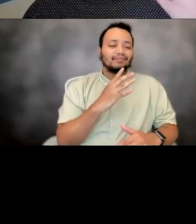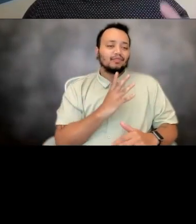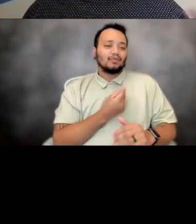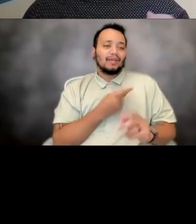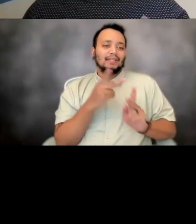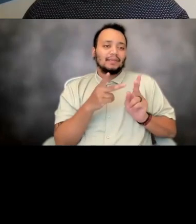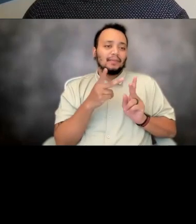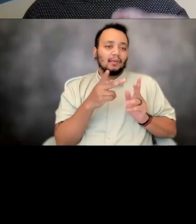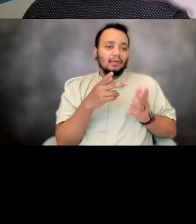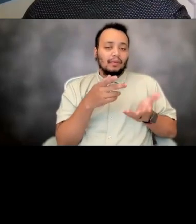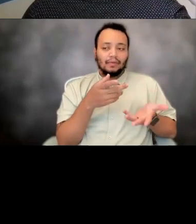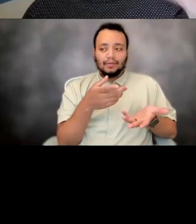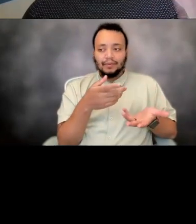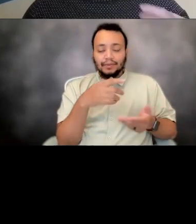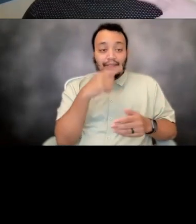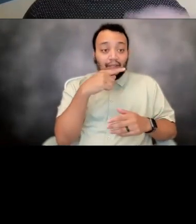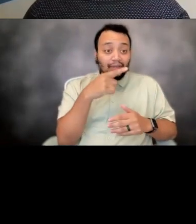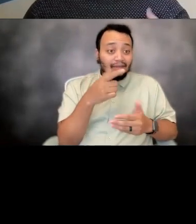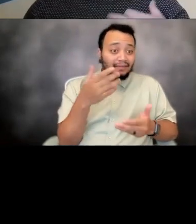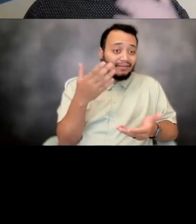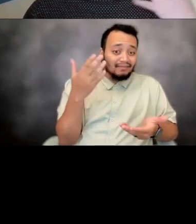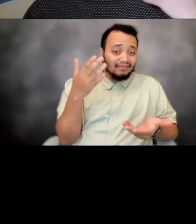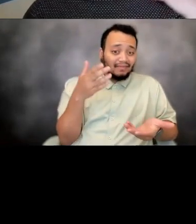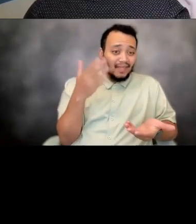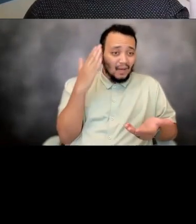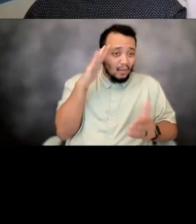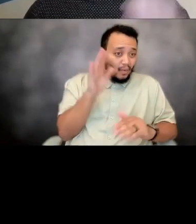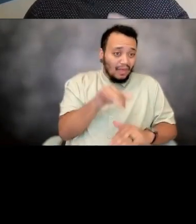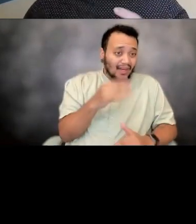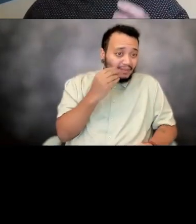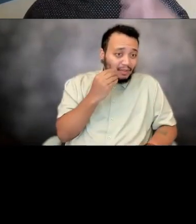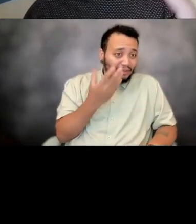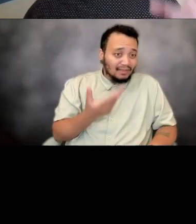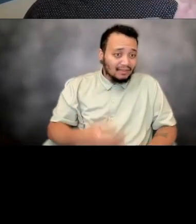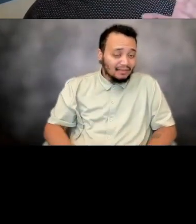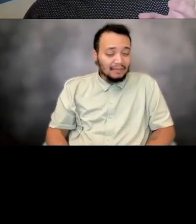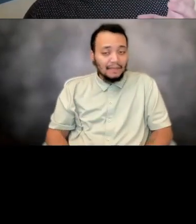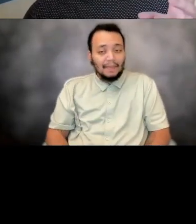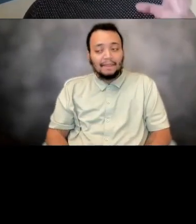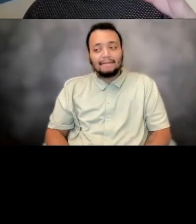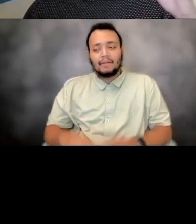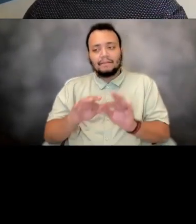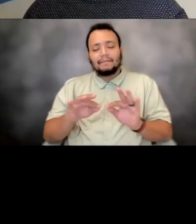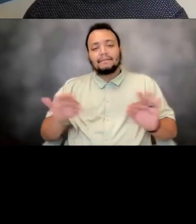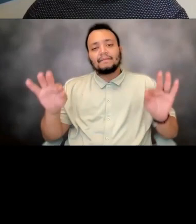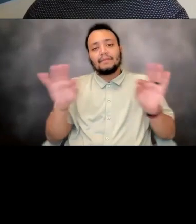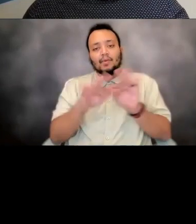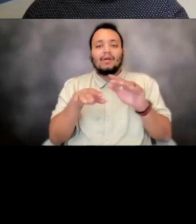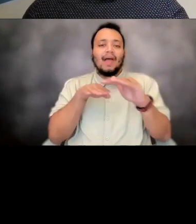So again, for providers, meeting people's access needs really, really is essential